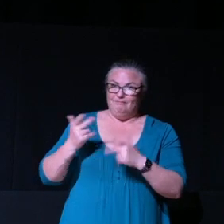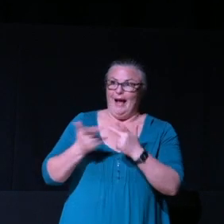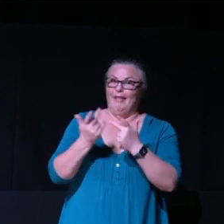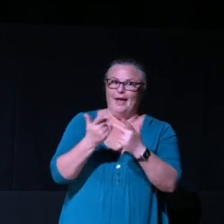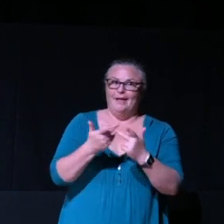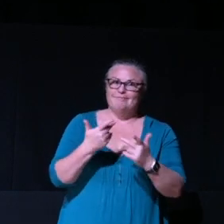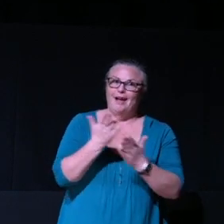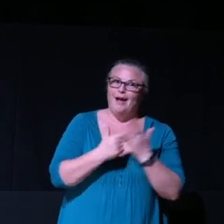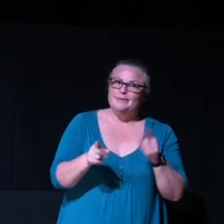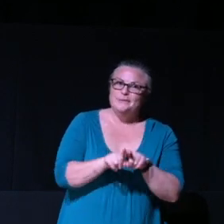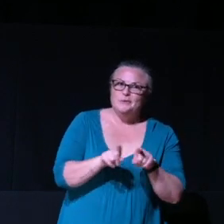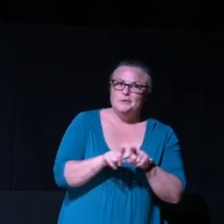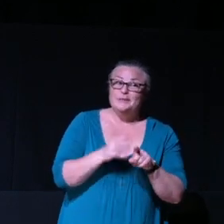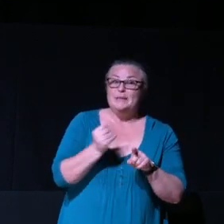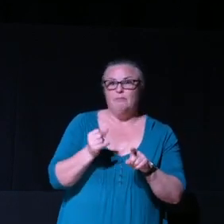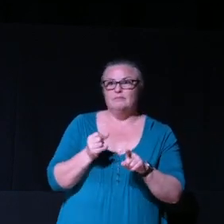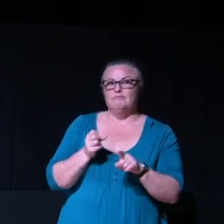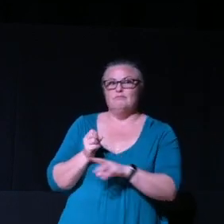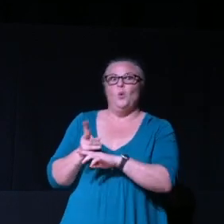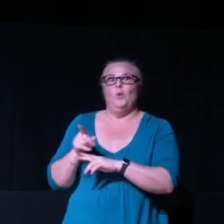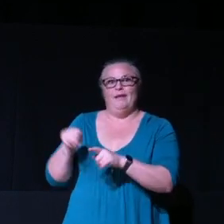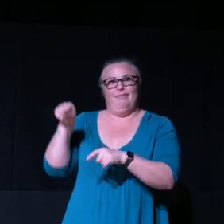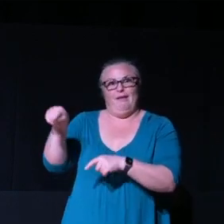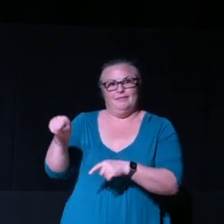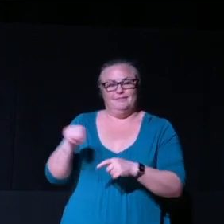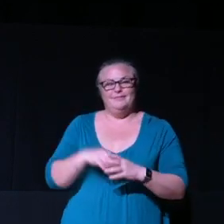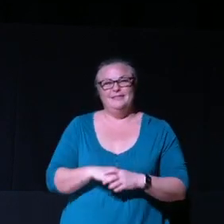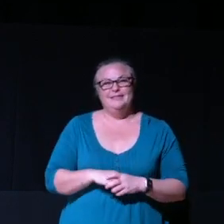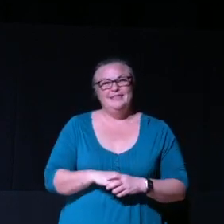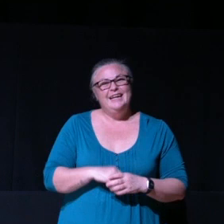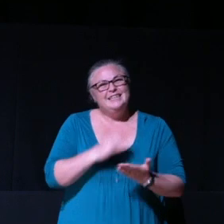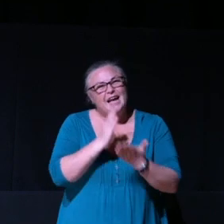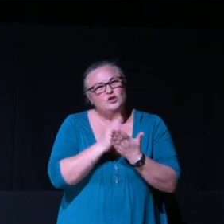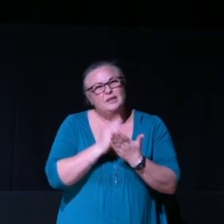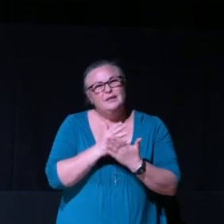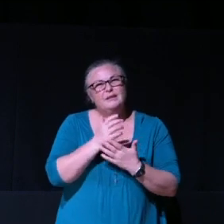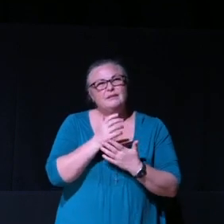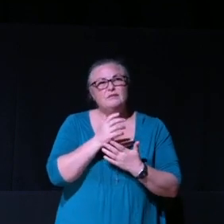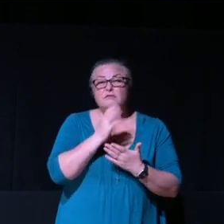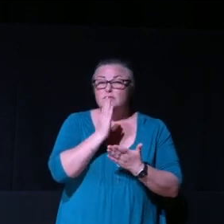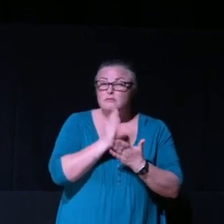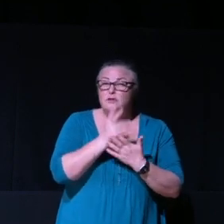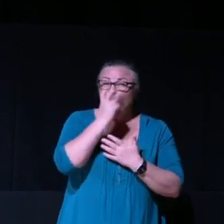but what was particularly interesting about that is that it was quite old fashioned kind of censorship so someone came along to